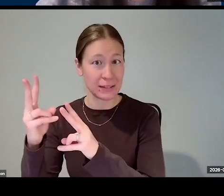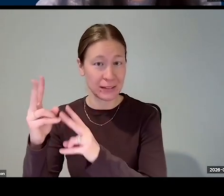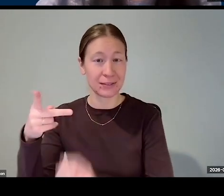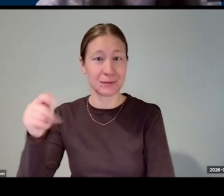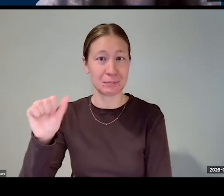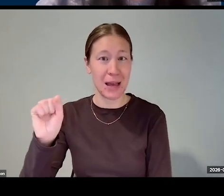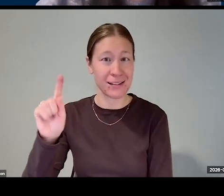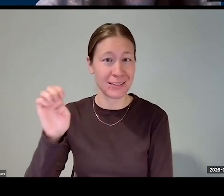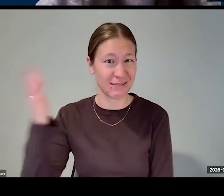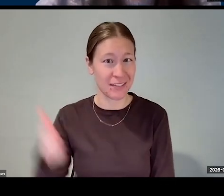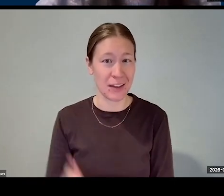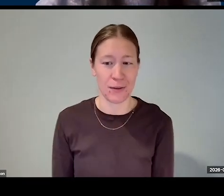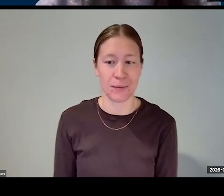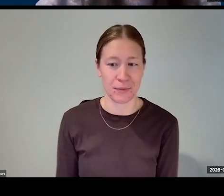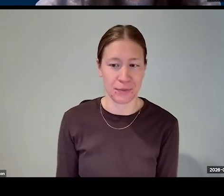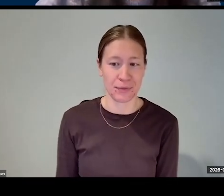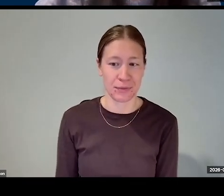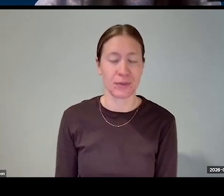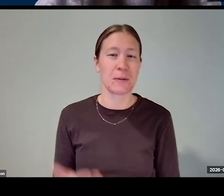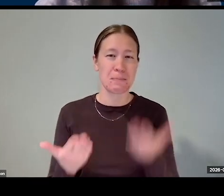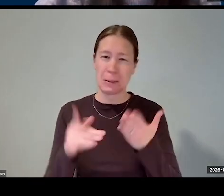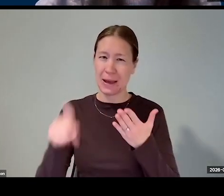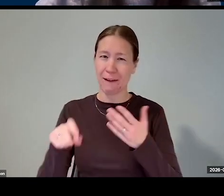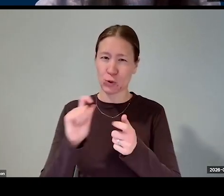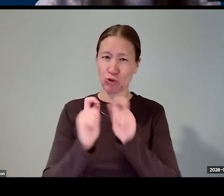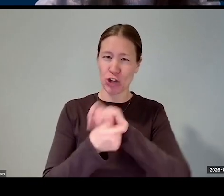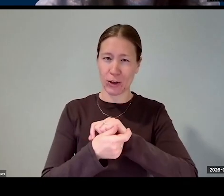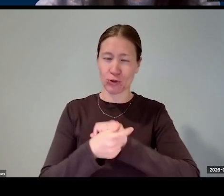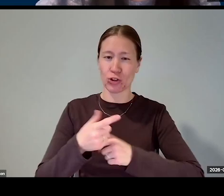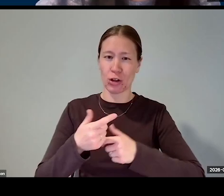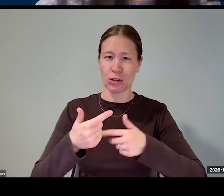I might need to adjust my layout order so that it goes behind the text,